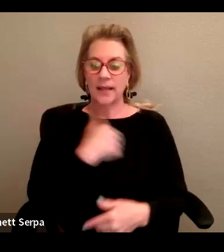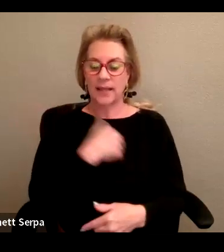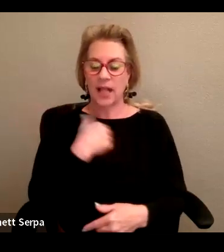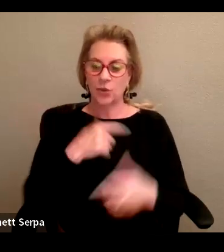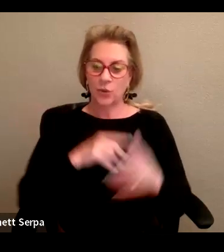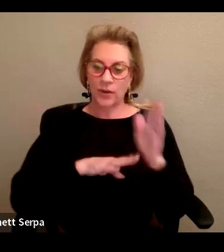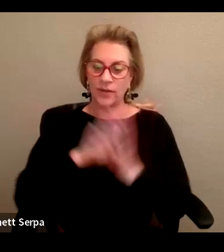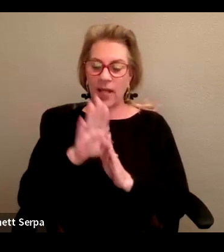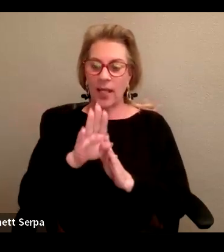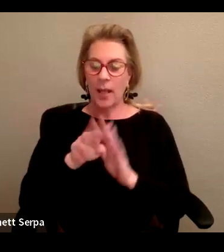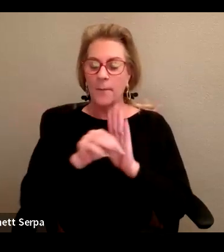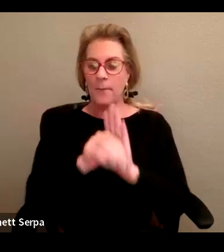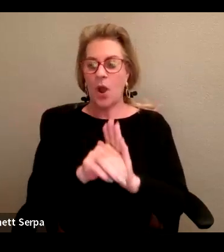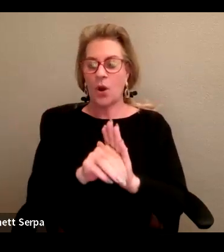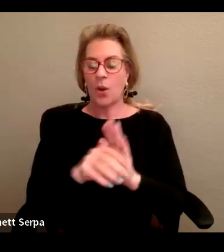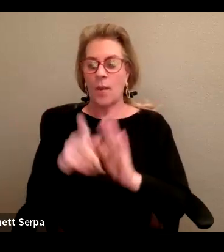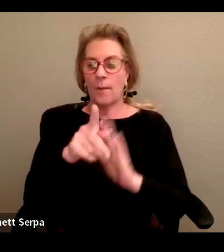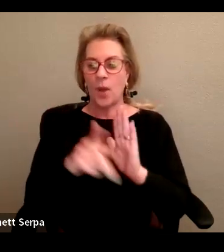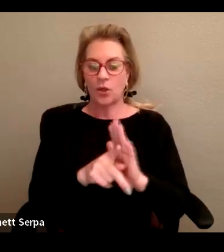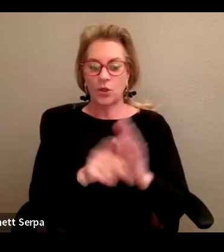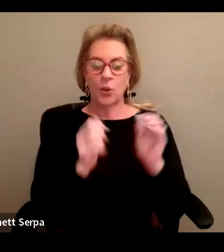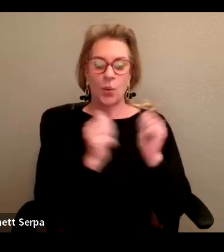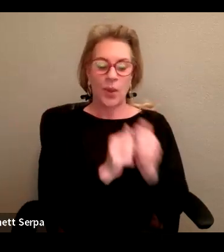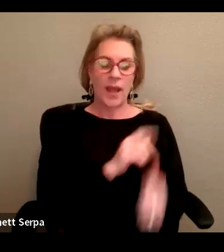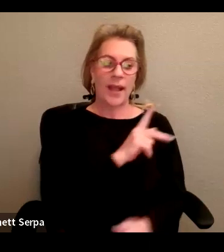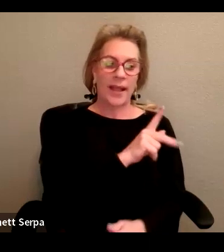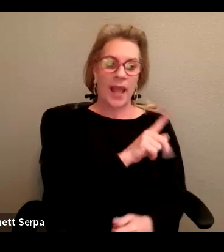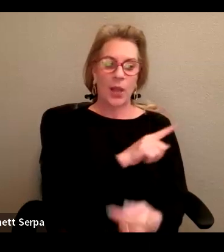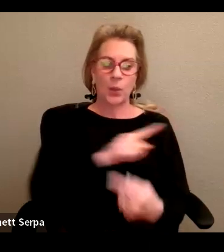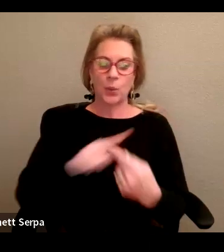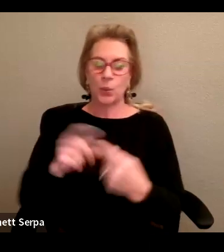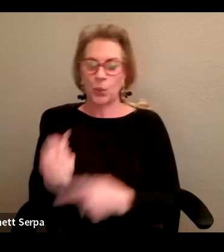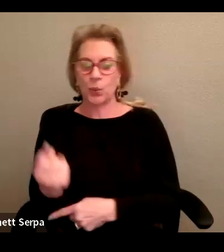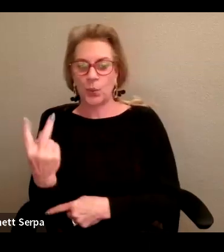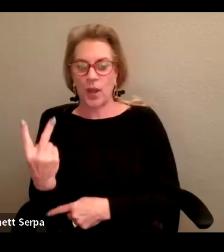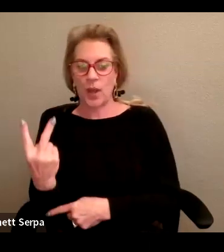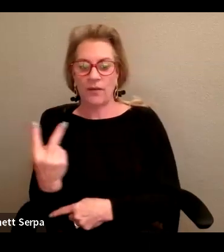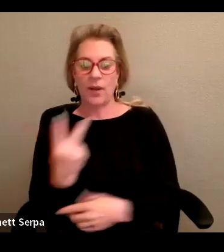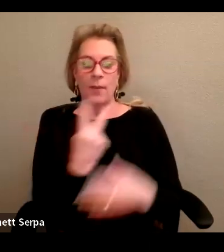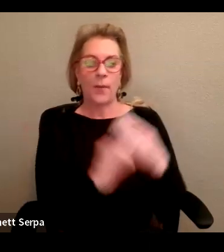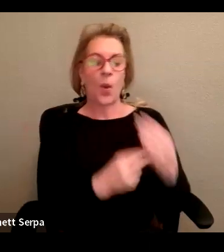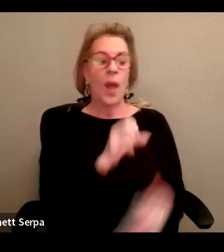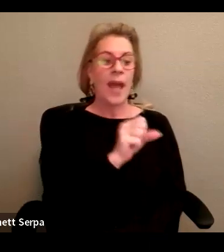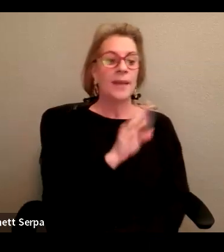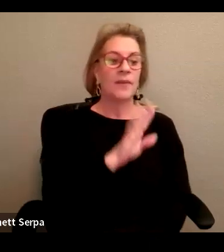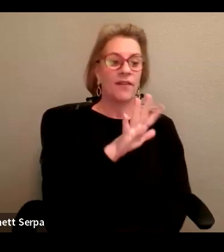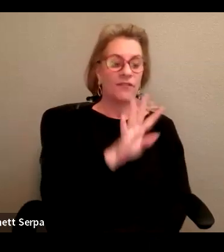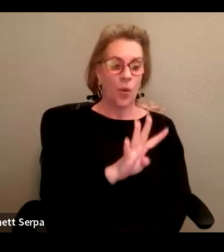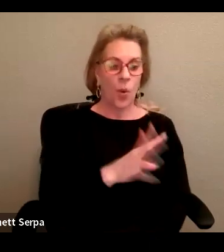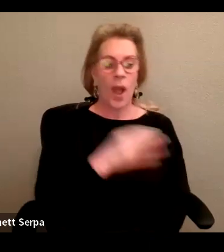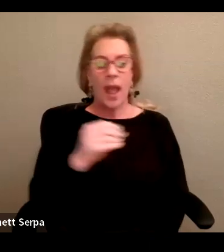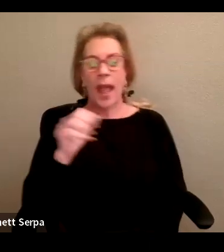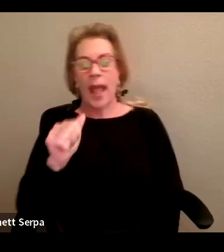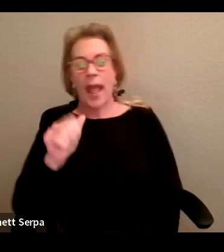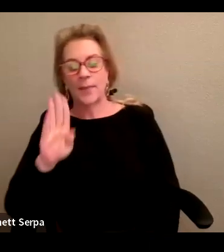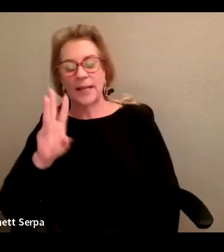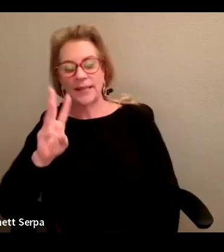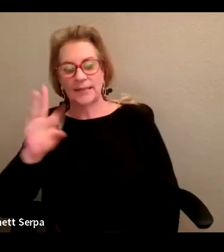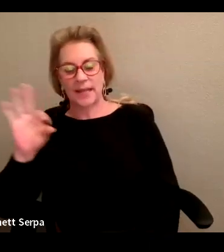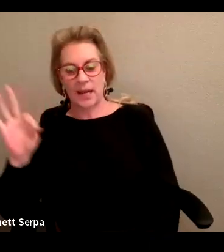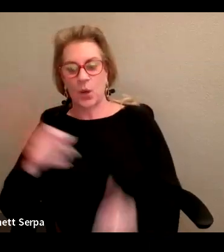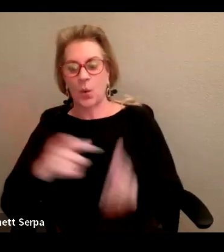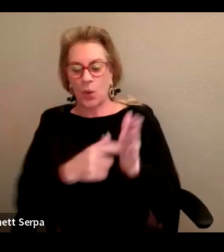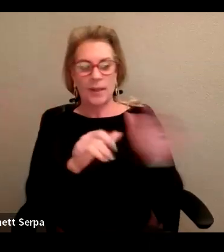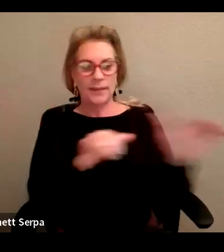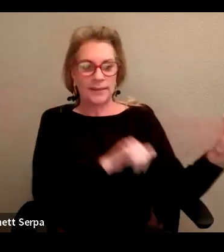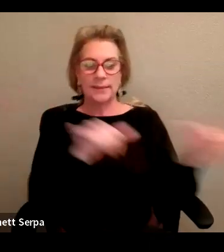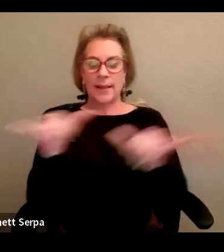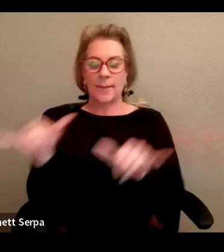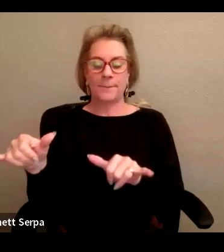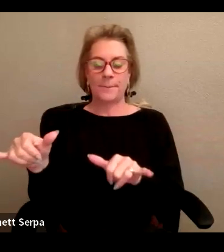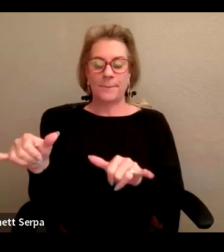respect to Public Schools K2 K through2 so both sb54 and ab 699 require the same for schools K